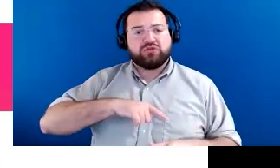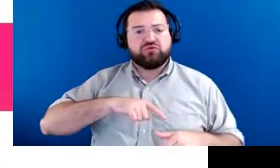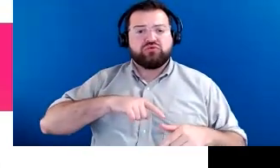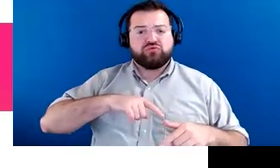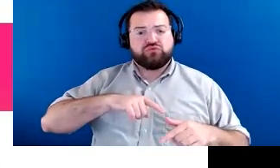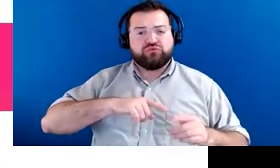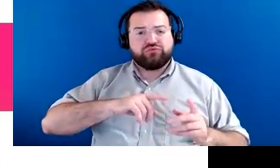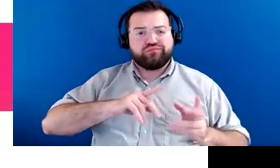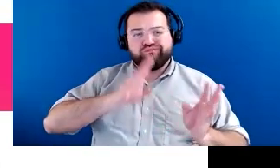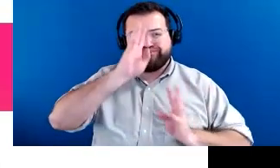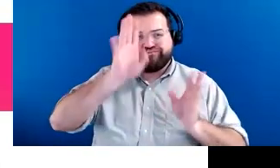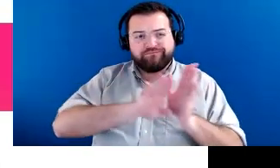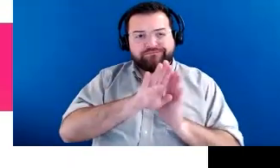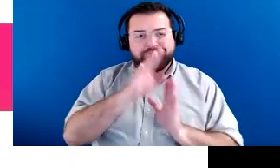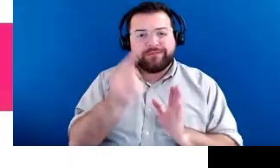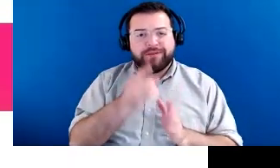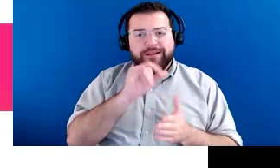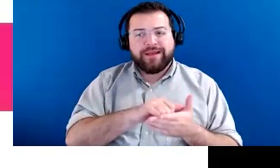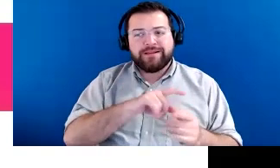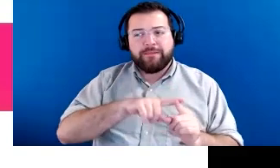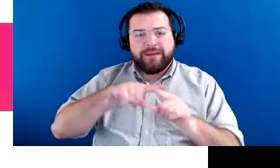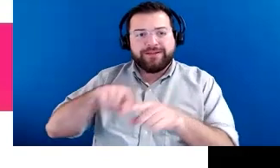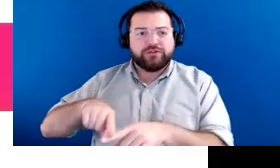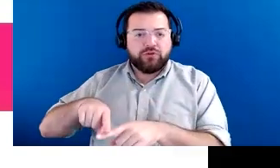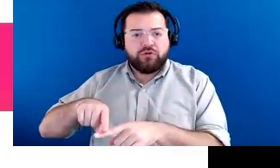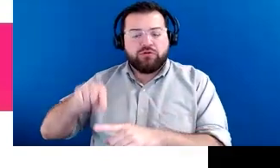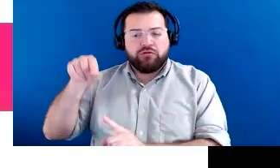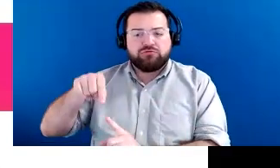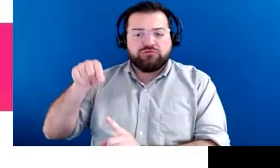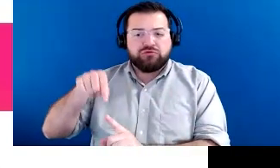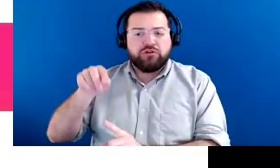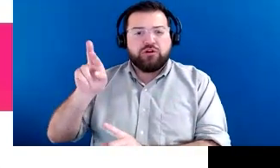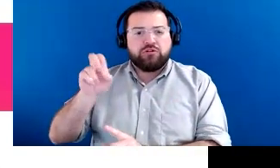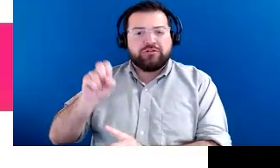you know, that's based on the RSI policy.